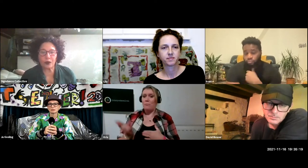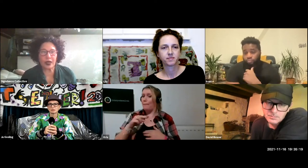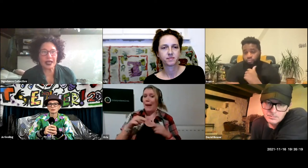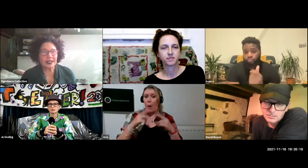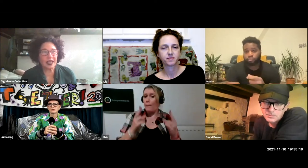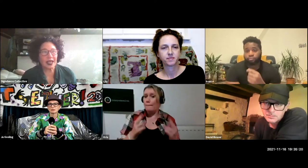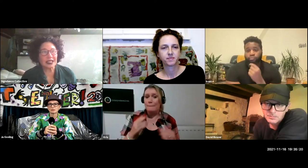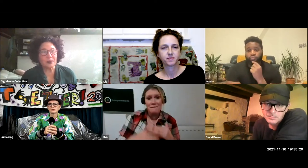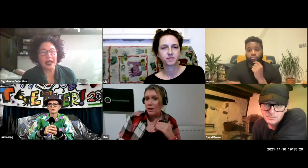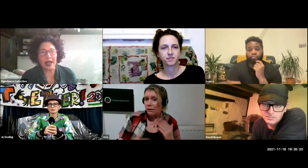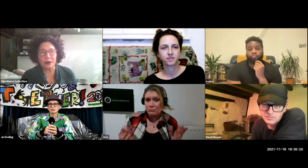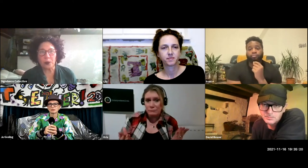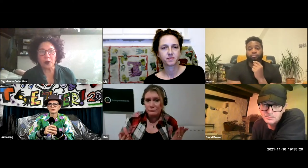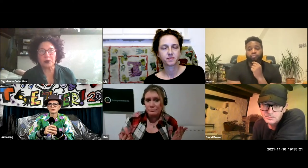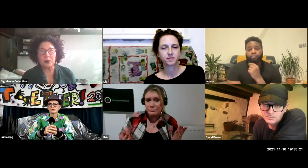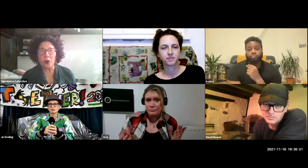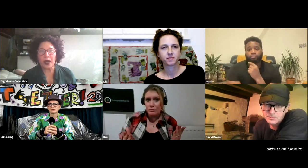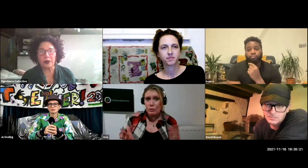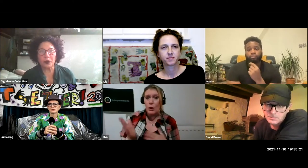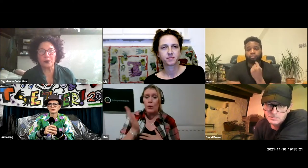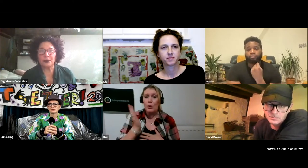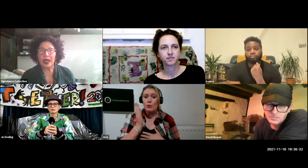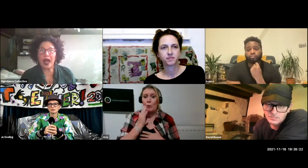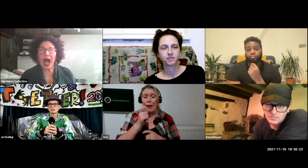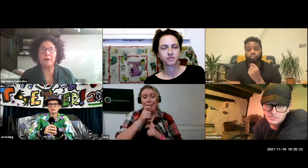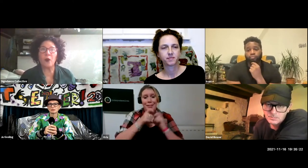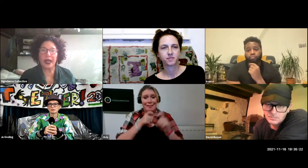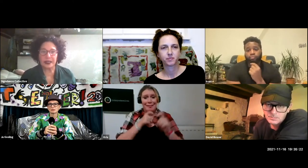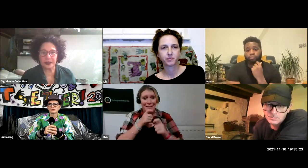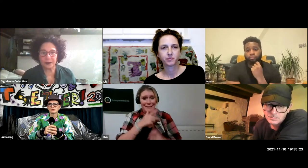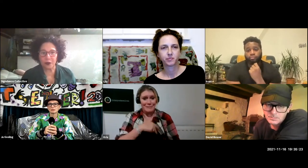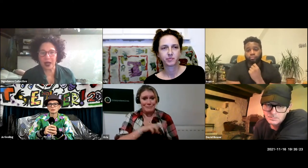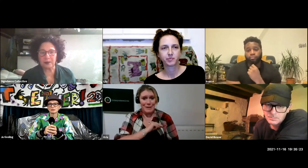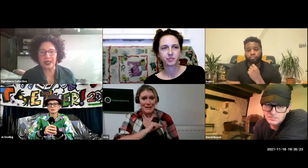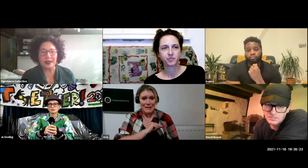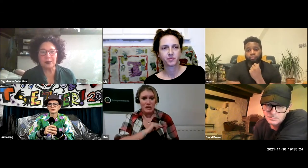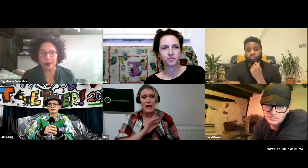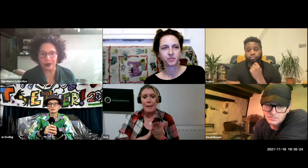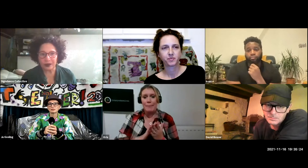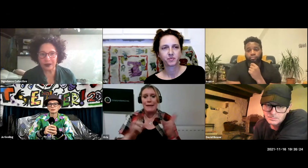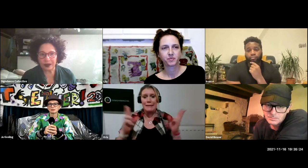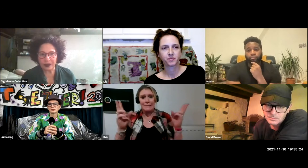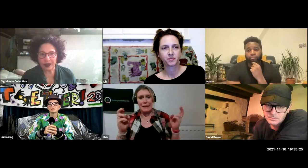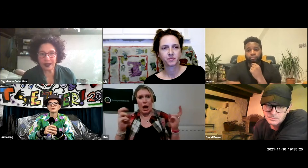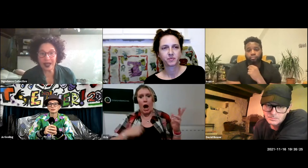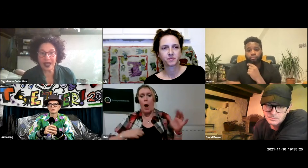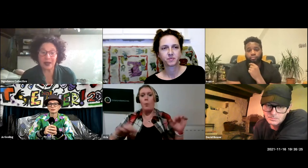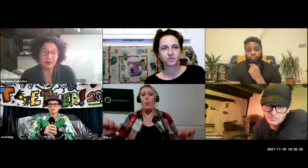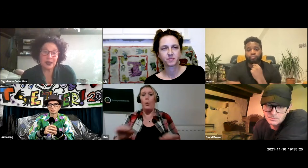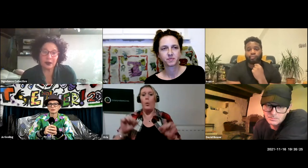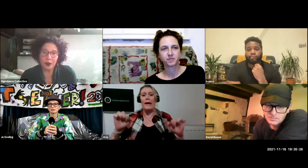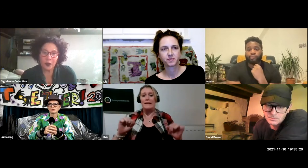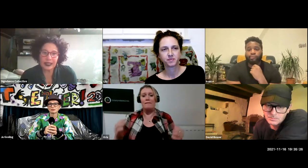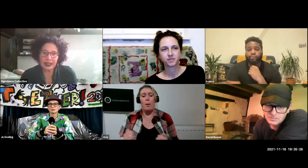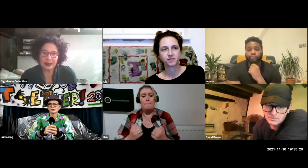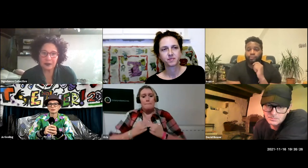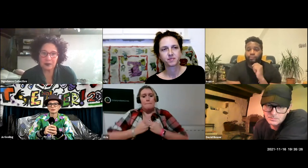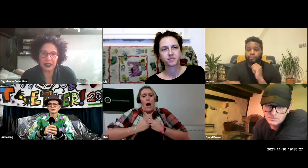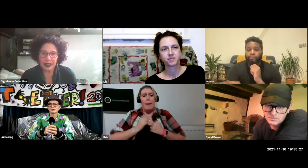are in 3 different countries? Should I answer that you guys? So, it was really not easy at all. But, I thought, there are some little